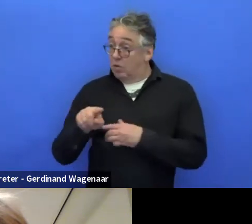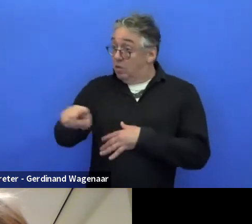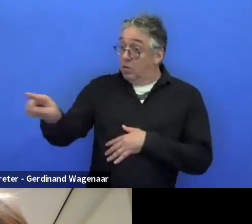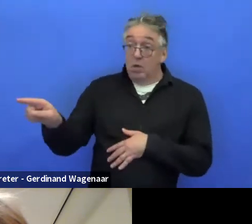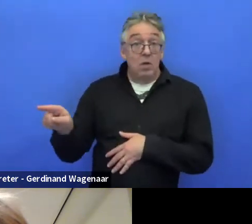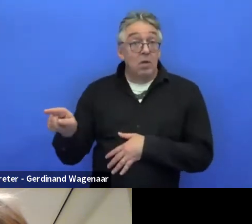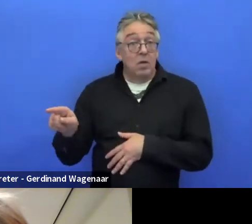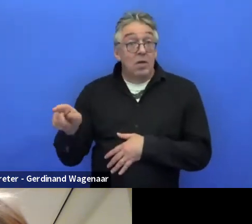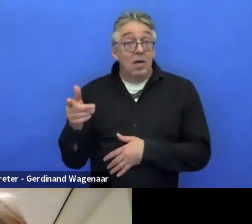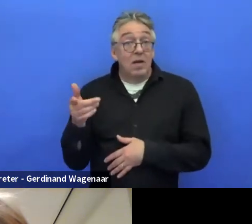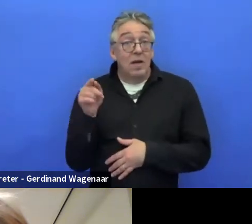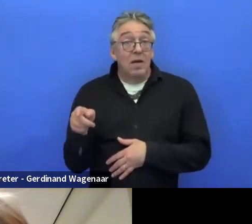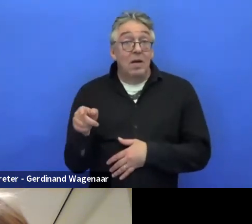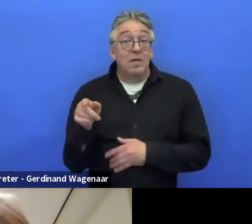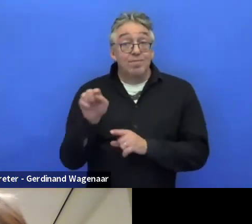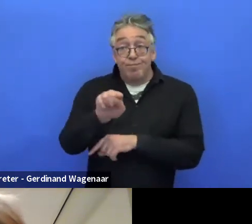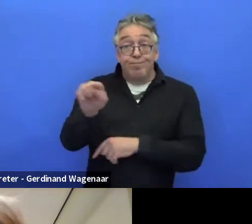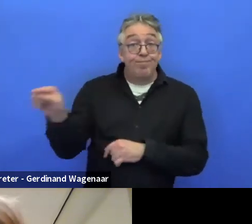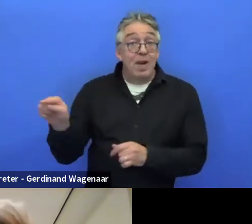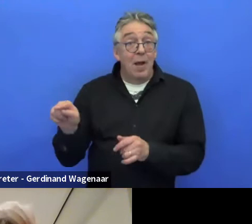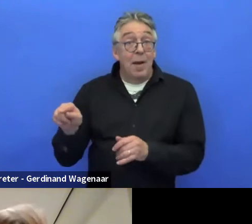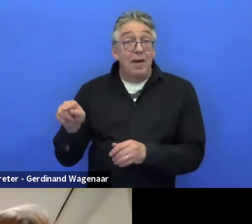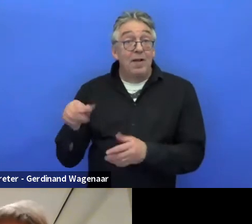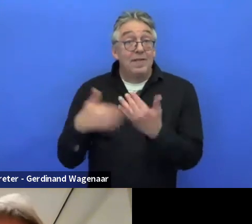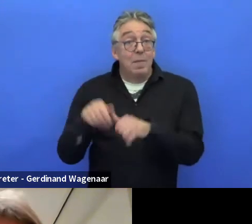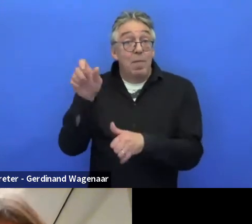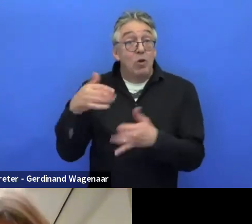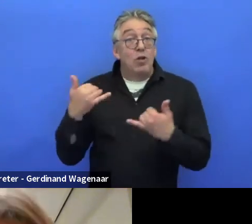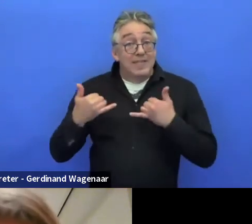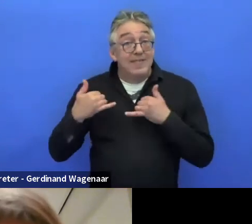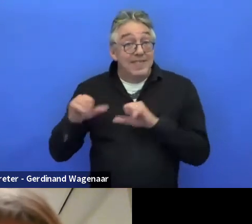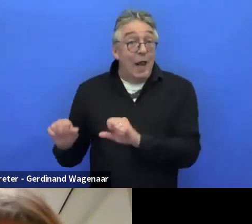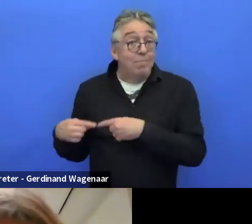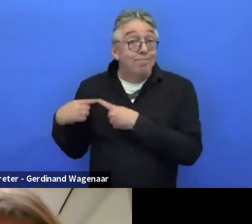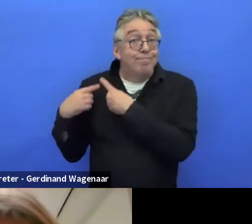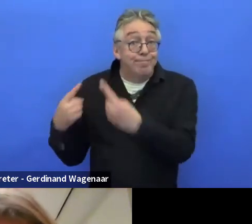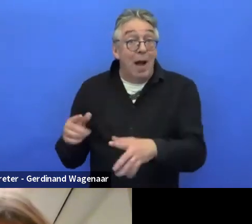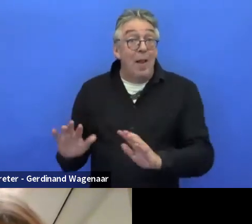The Ombudsman didn't issue any recommendation